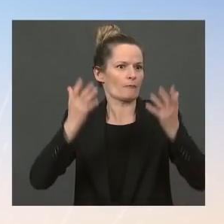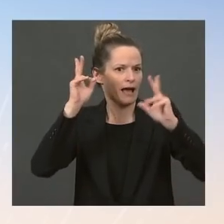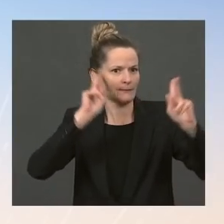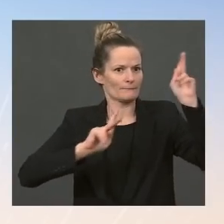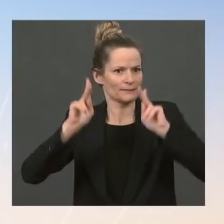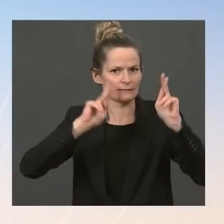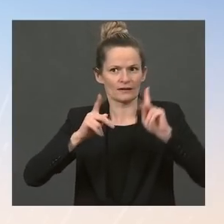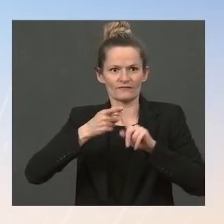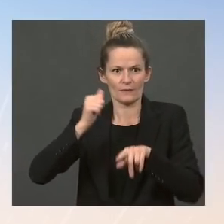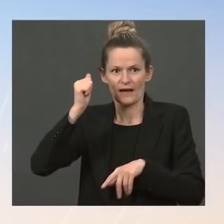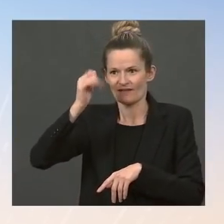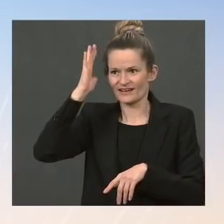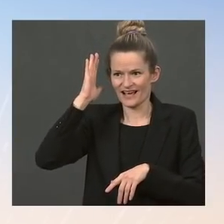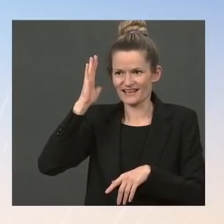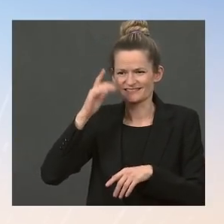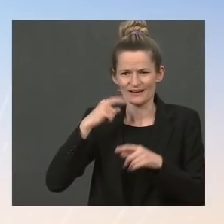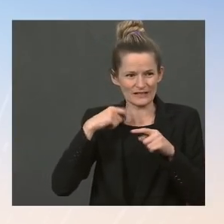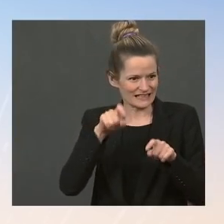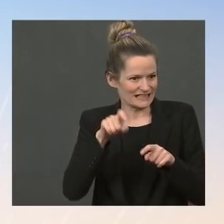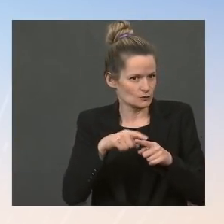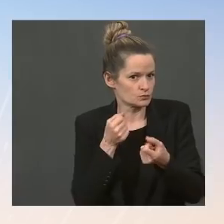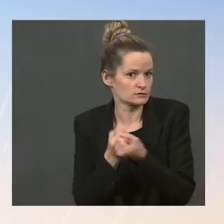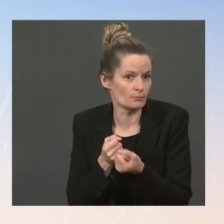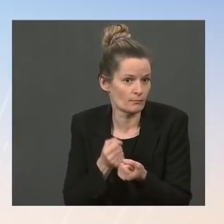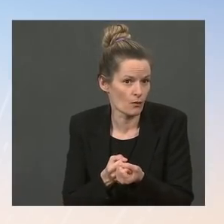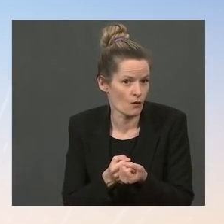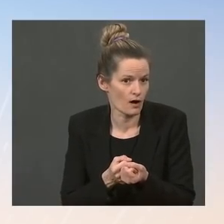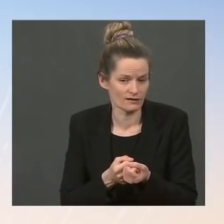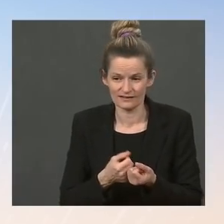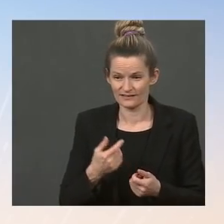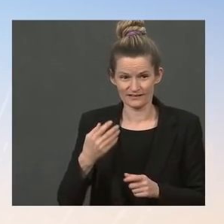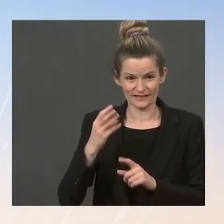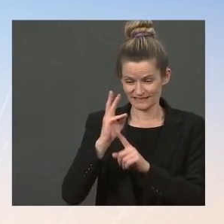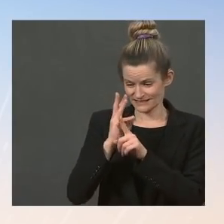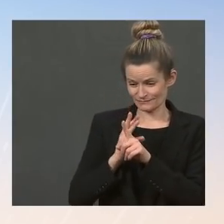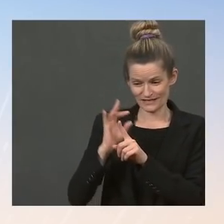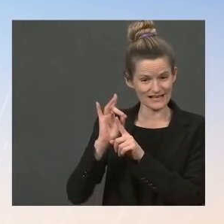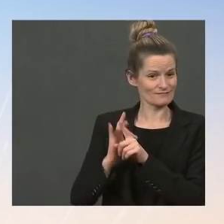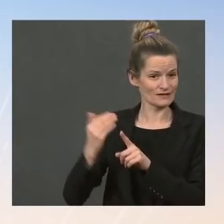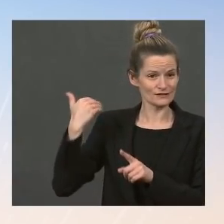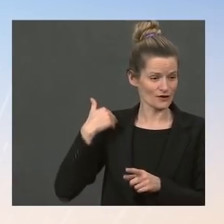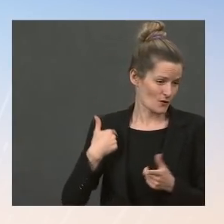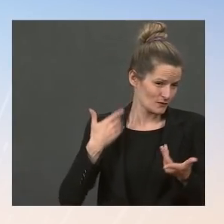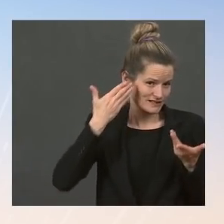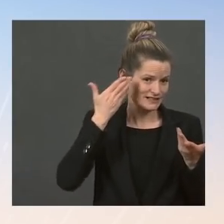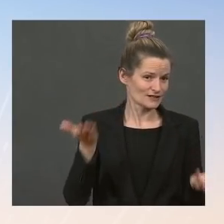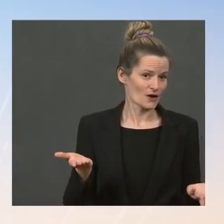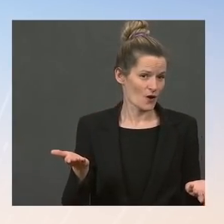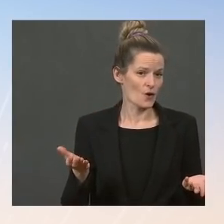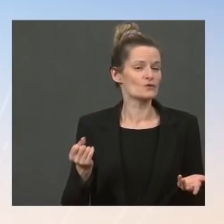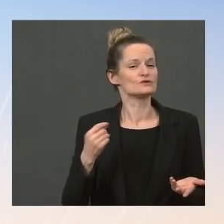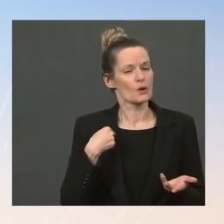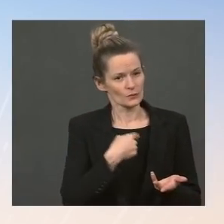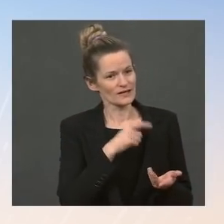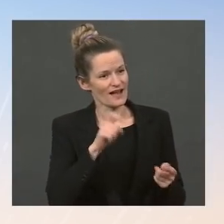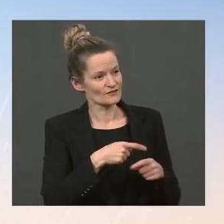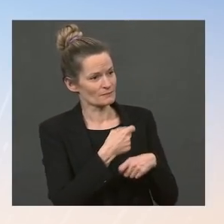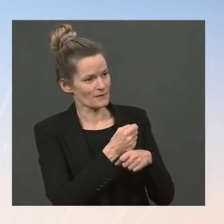for six months, eight months ago -- hence the request, as we announced at the time. But I think we're certainly hopeful, given support for that, that we will get that funding.